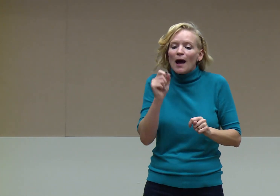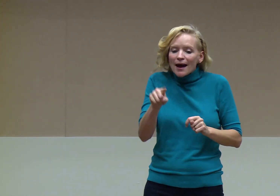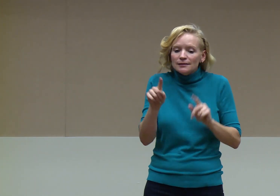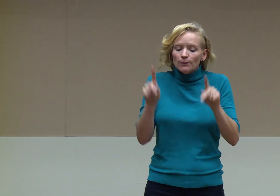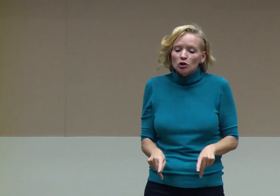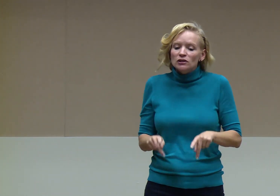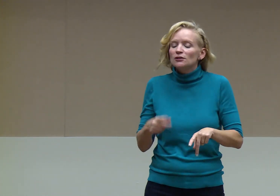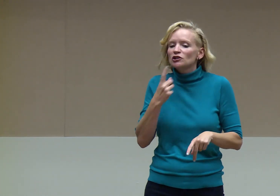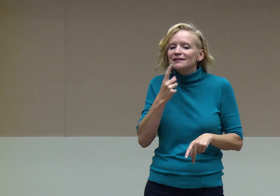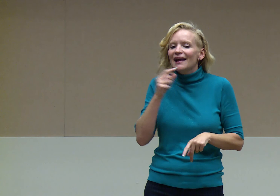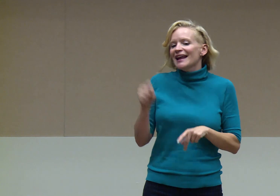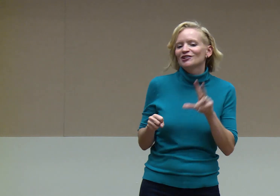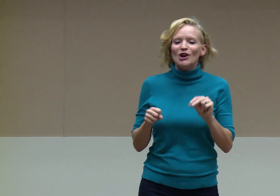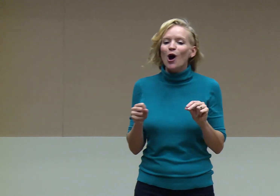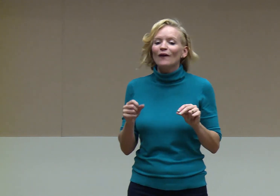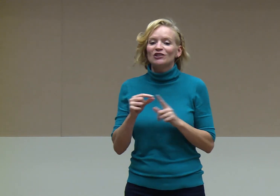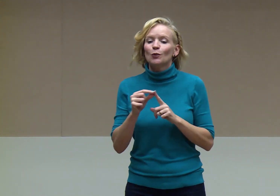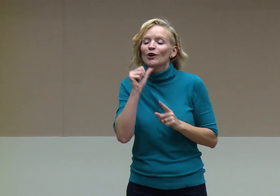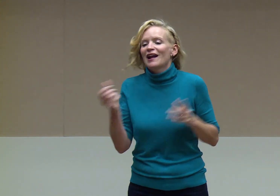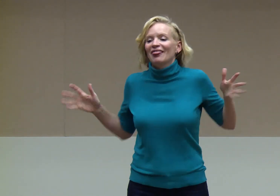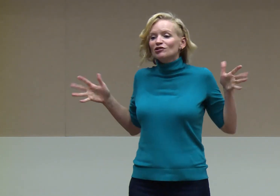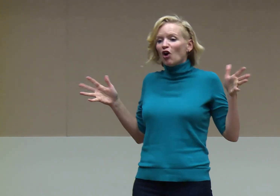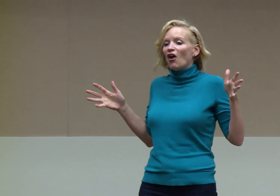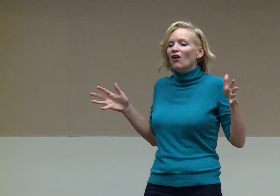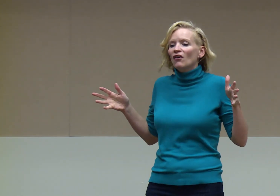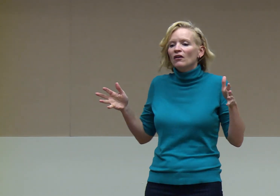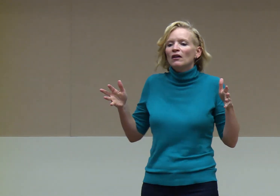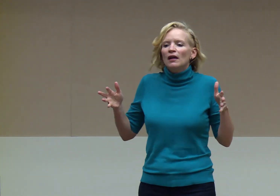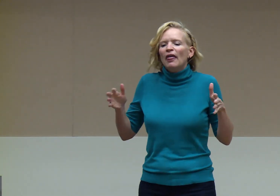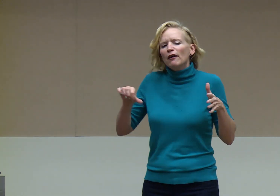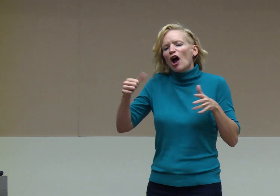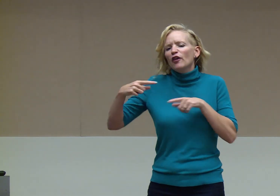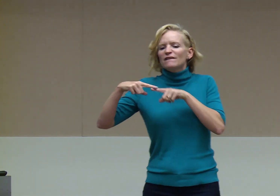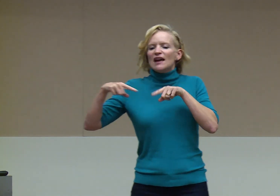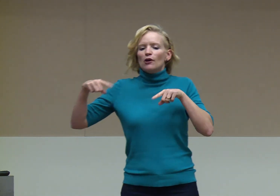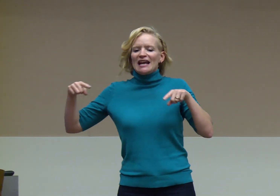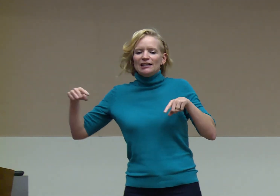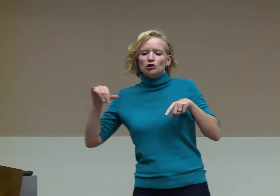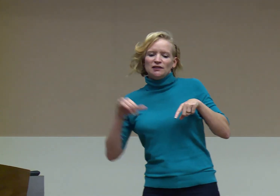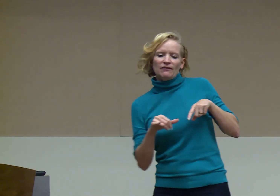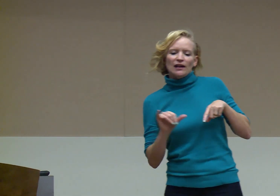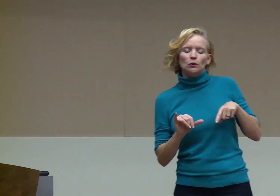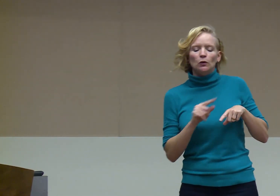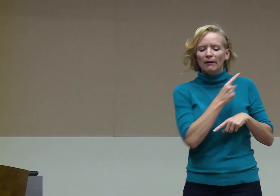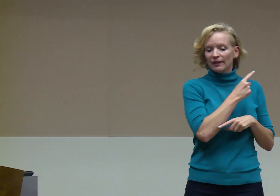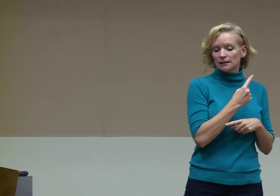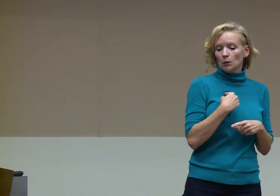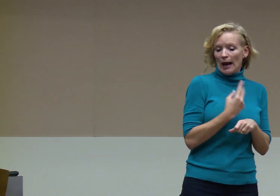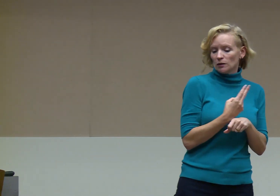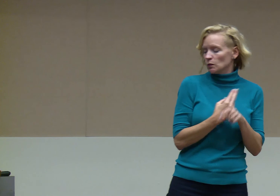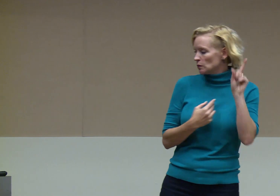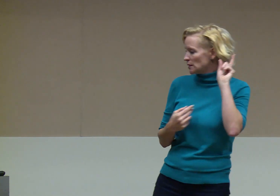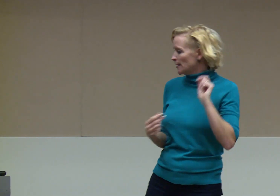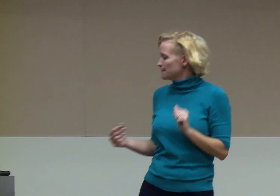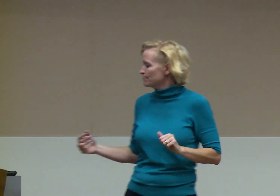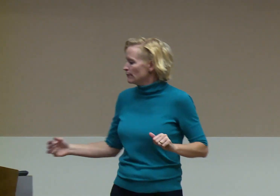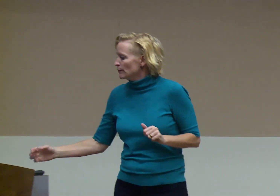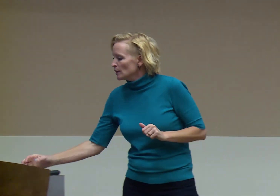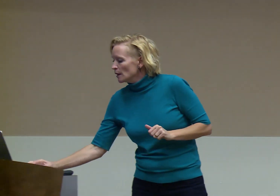So there were quick trials where you ask a person to just say yes or no if it's a word or it's not a word. And there are variations of this now,